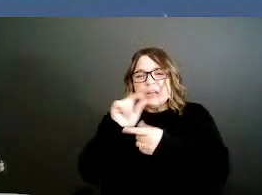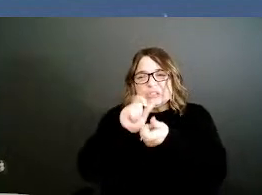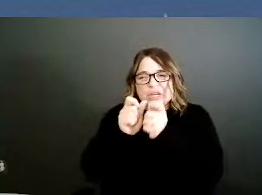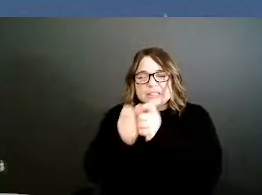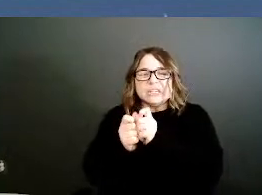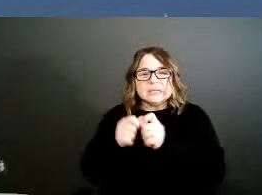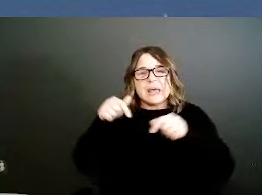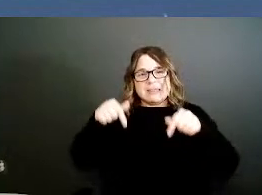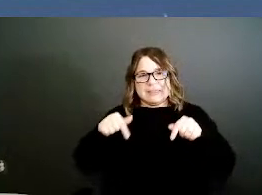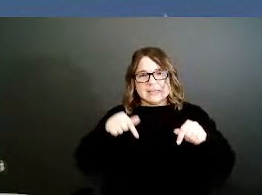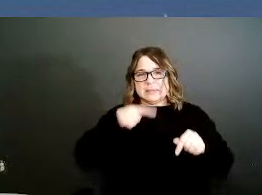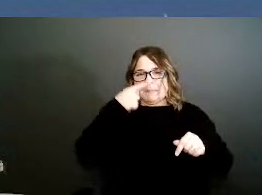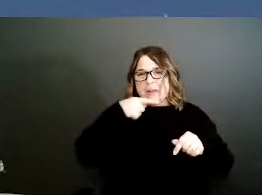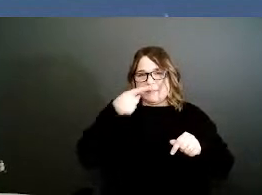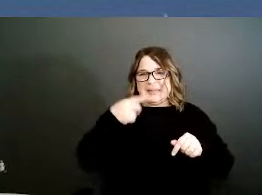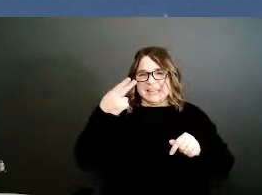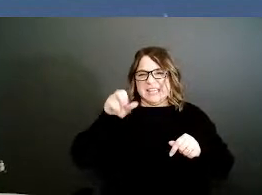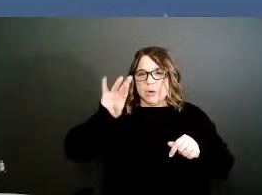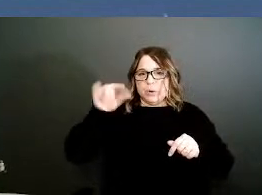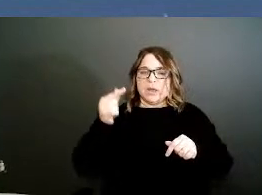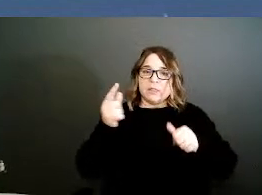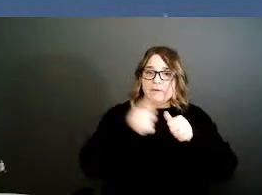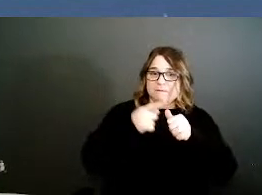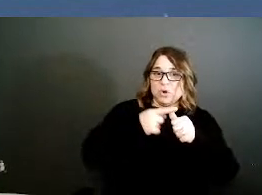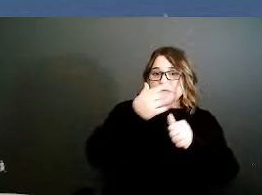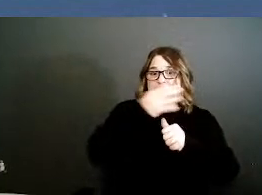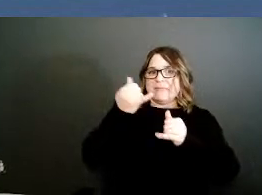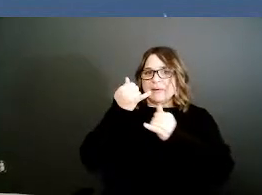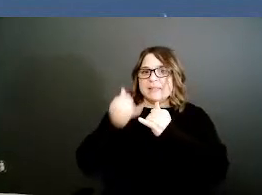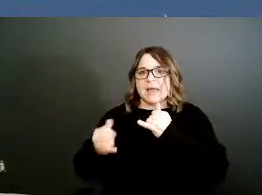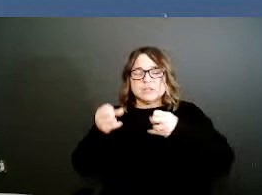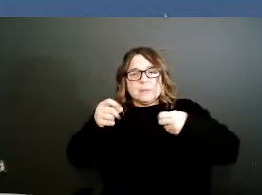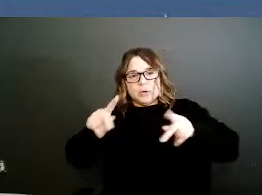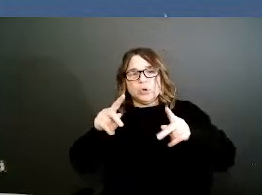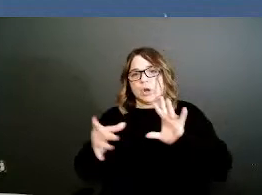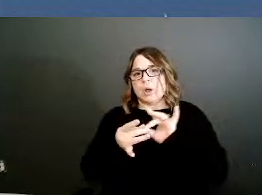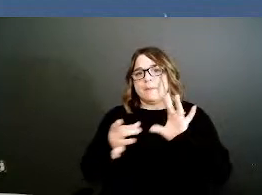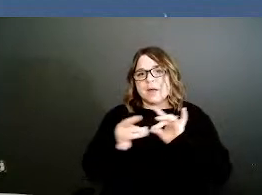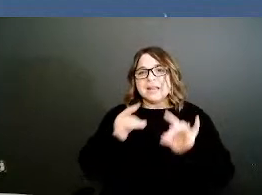IT IS VERY DISCOURAGING THAT THERE WAS NOT EVEN ANY SIGNIFICANT DISCUSSION AT THE COUNCIL MARKUP SESSION ABOUT